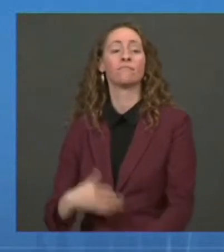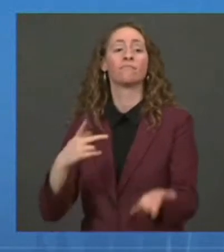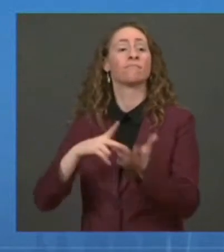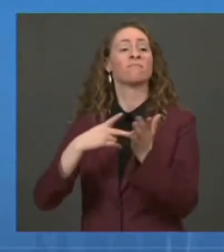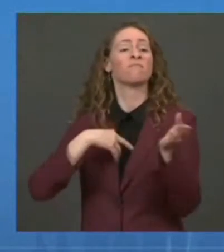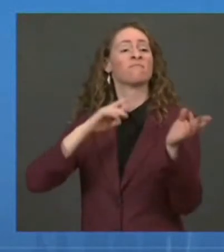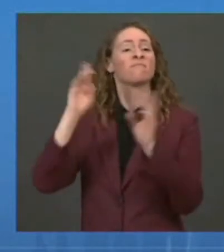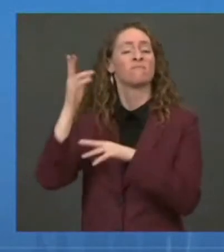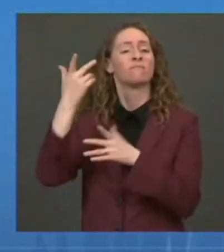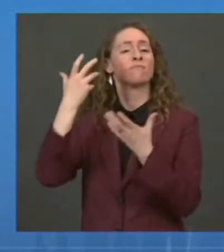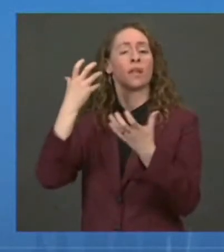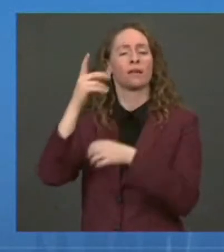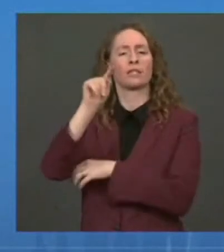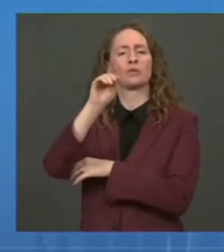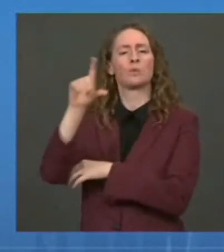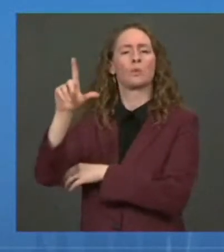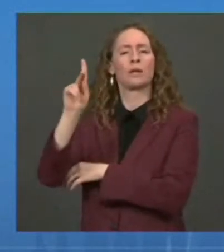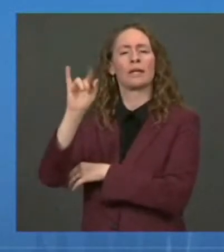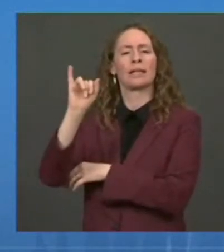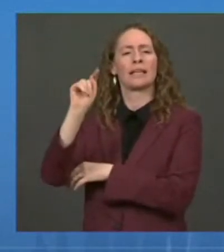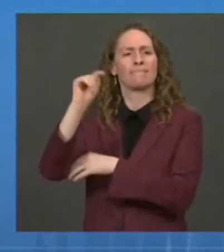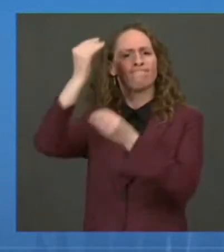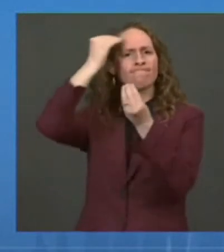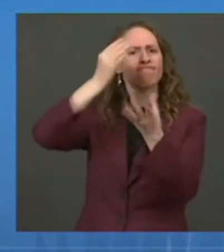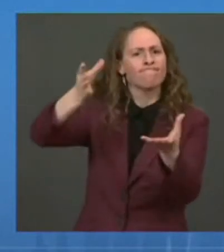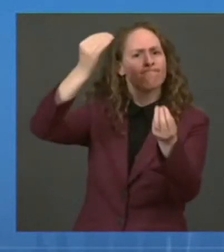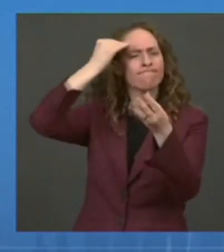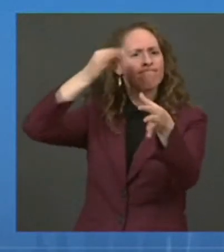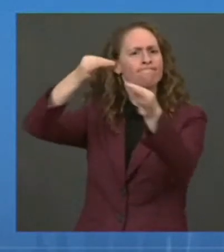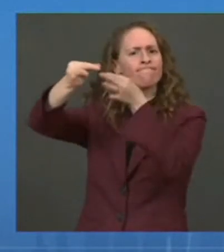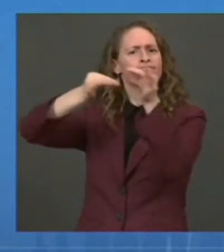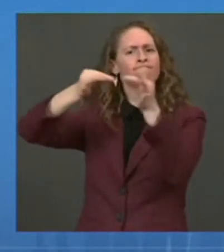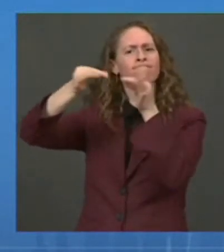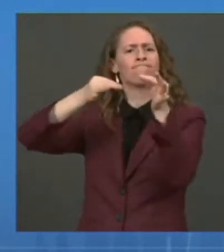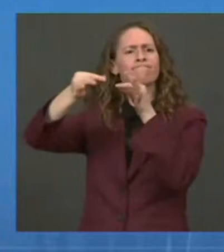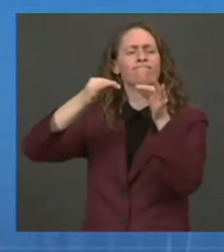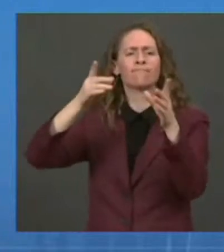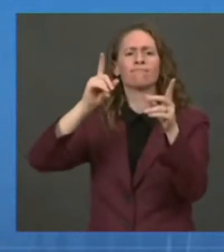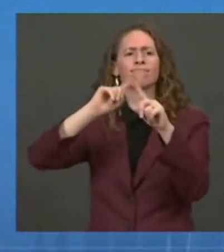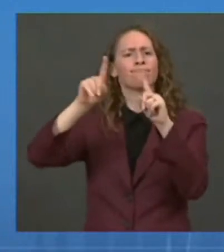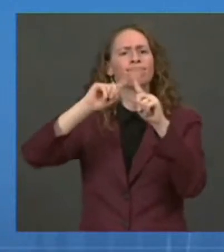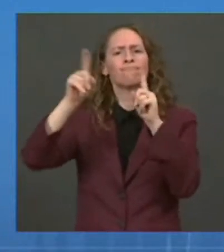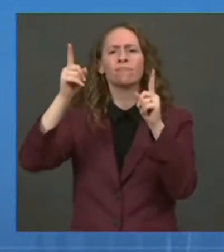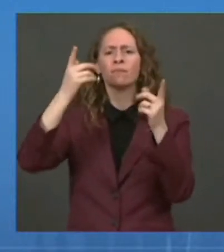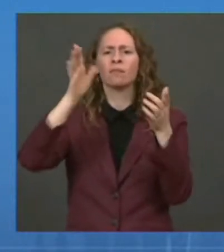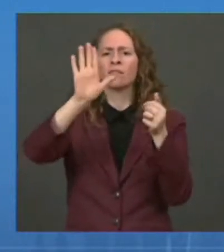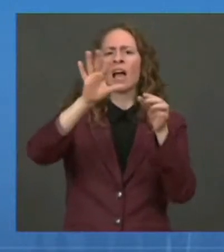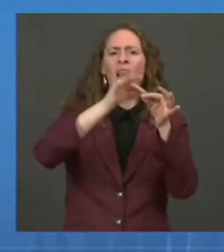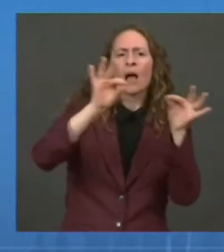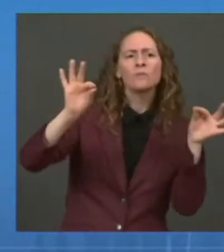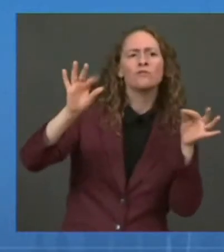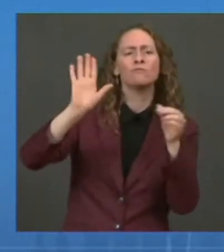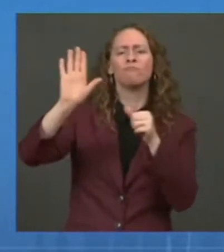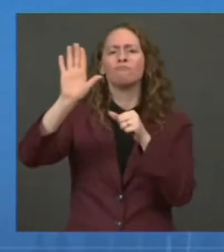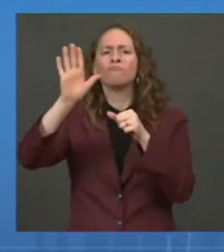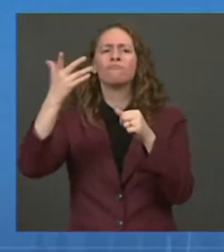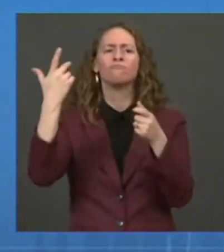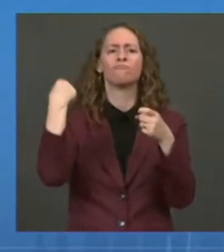BOOSTER INFORMATION TOOL KIT AND DISTRIBUTED IT FAR AND WIDE